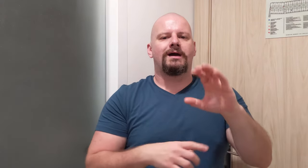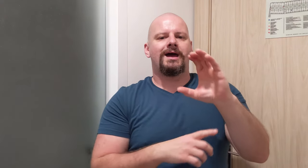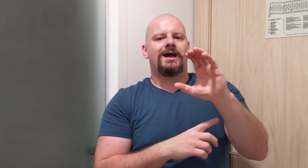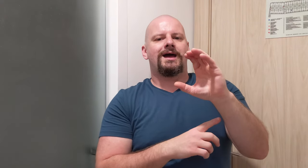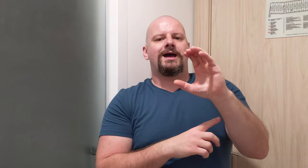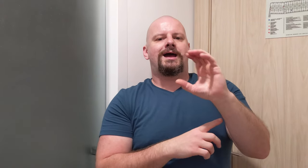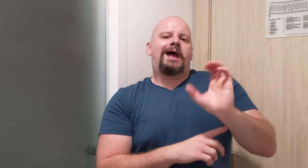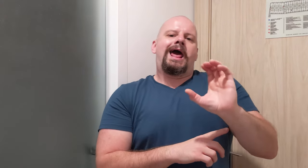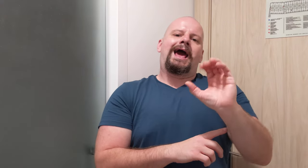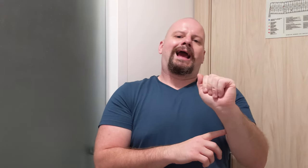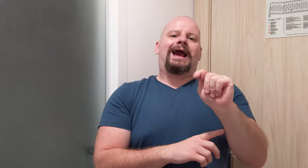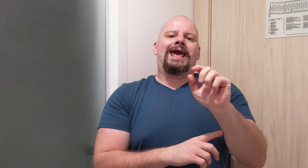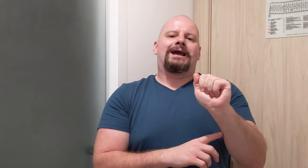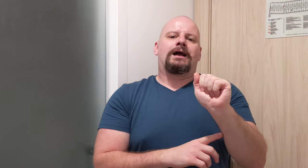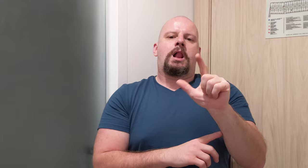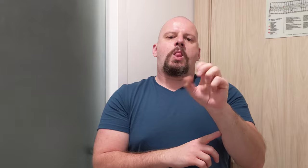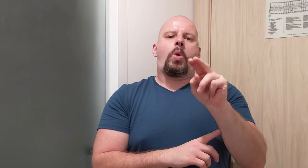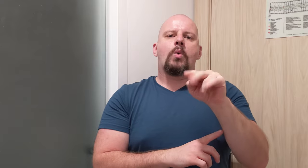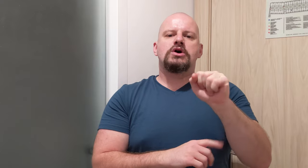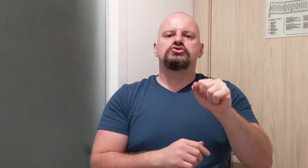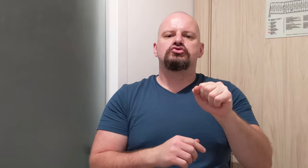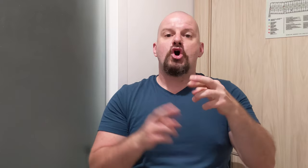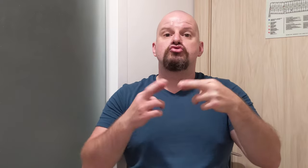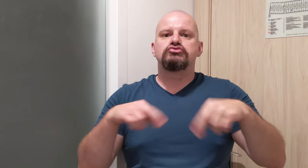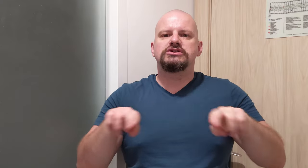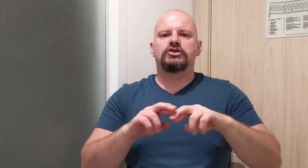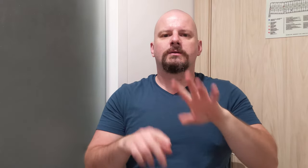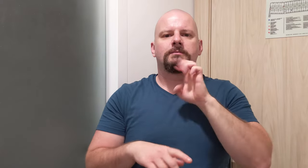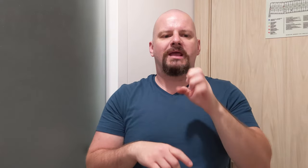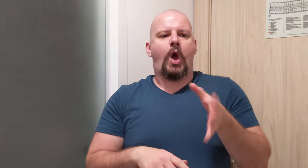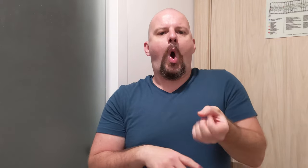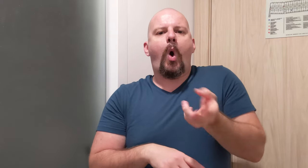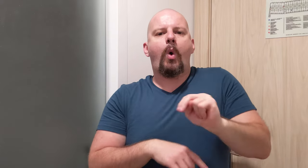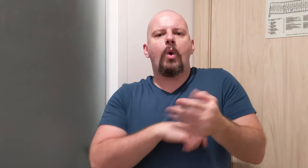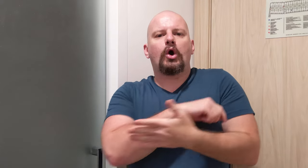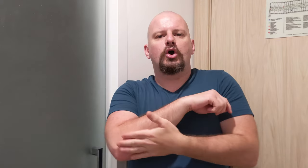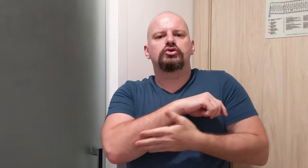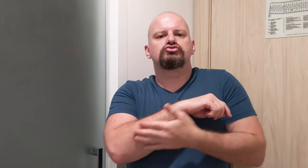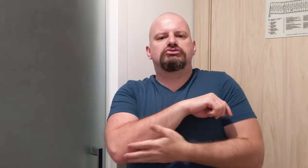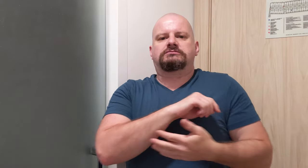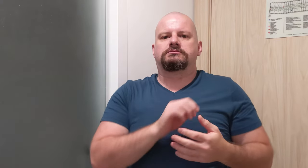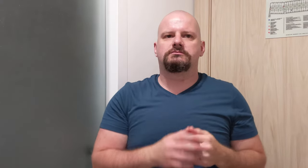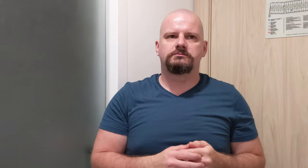They want Catalonia region to be its own nation.